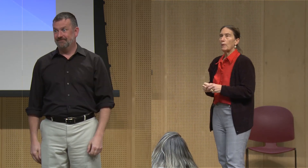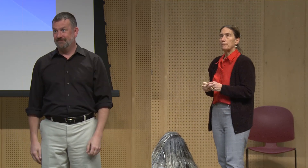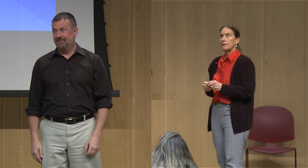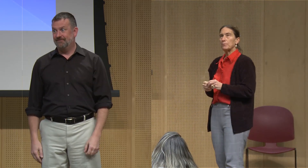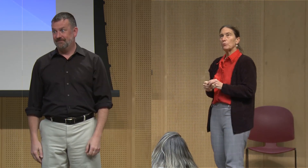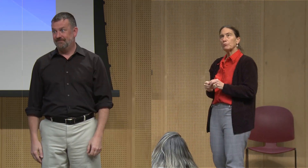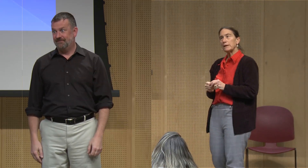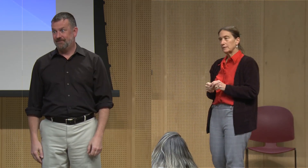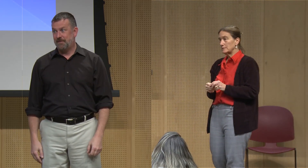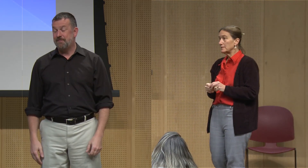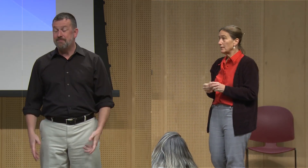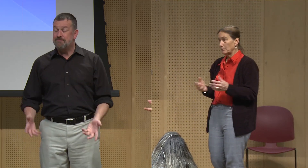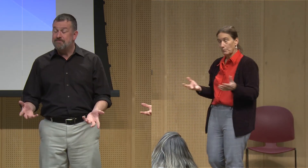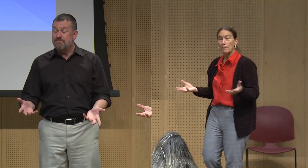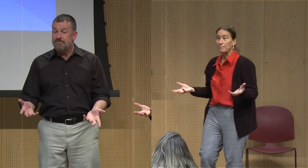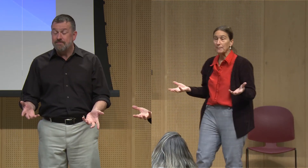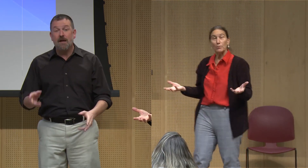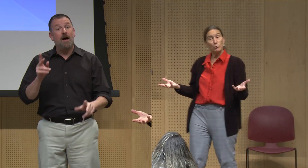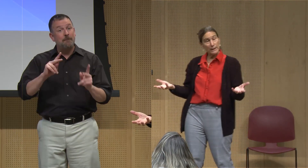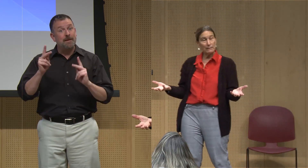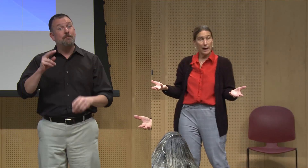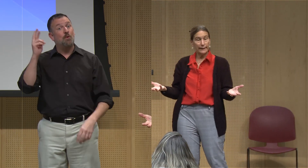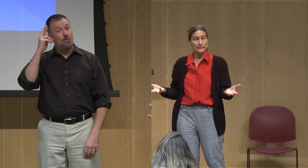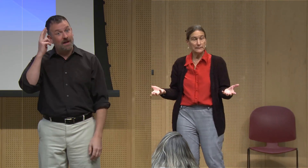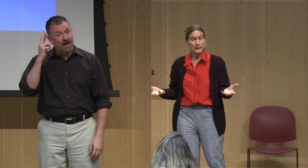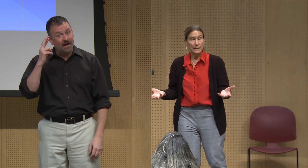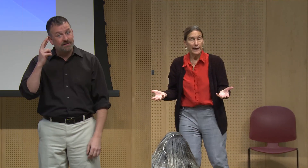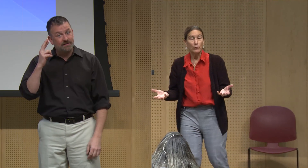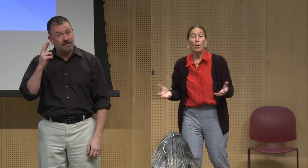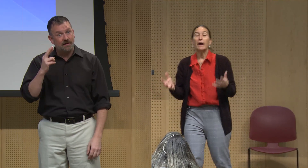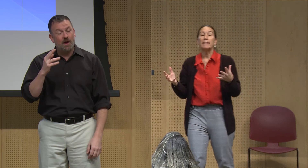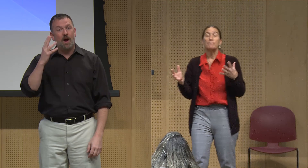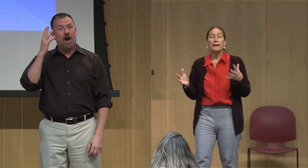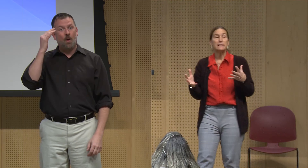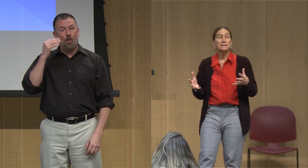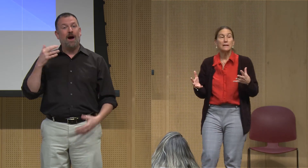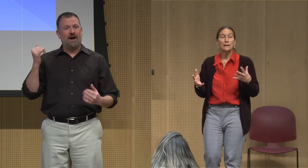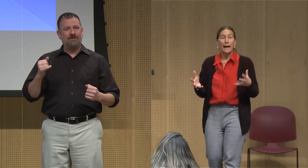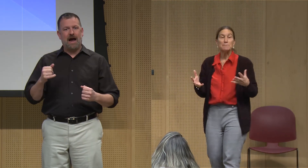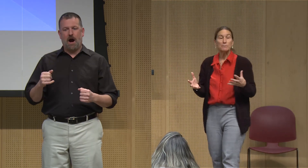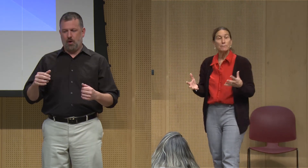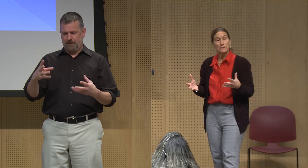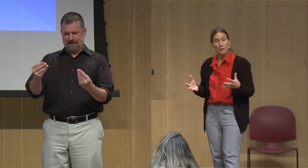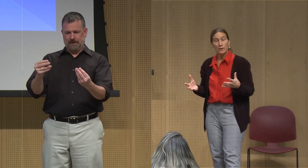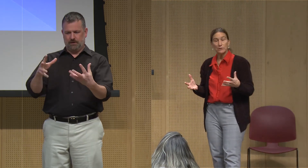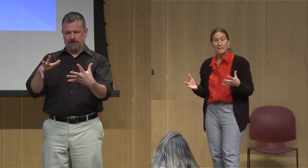WHAT PEOPLE RE--WHAT PEOPLE REALIZED AND WHY THEY'VE MADE THESE INTO COLLAPSIBLE MATERIALS IS